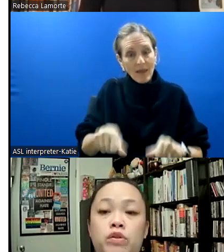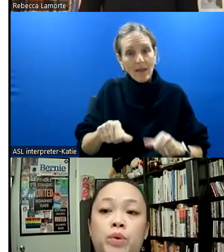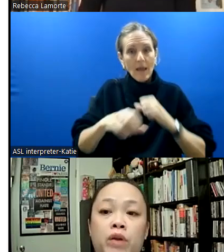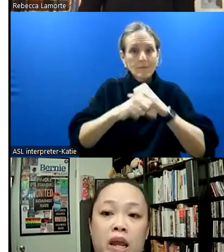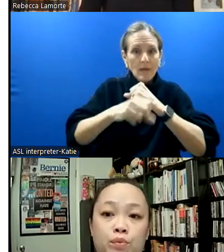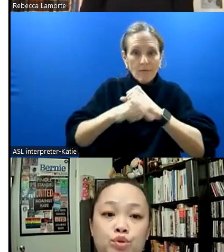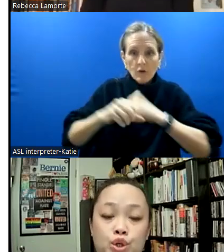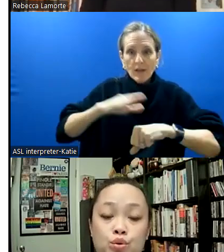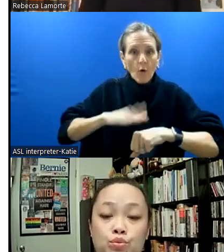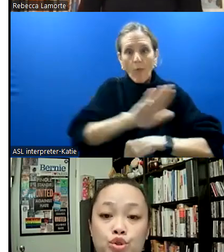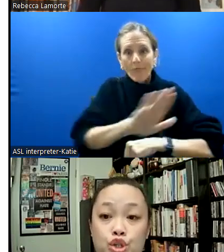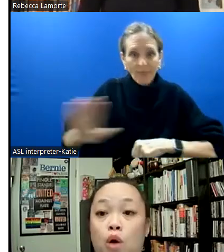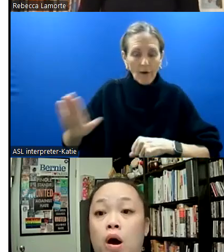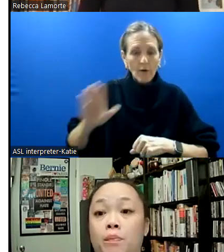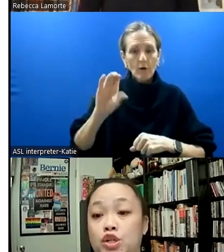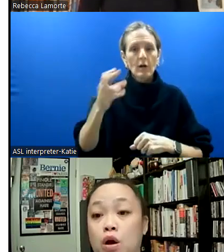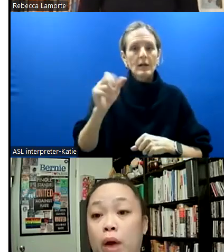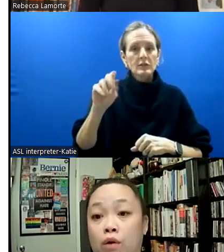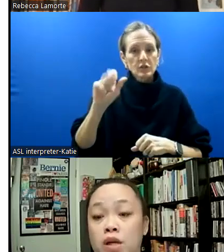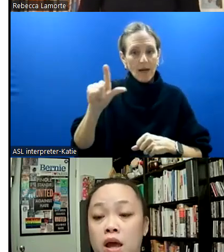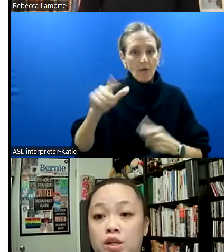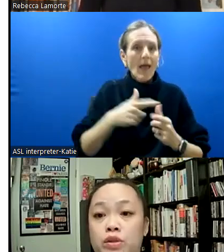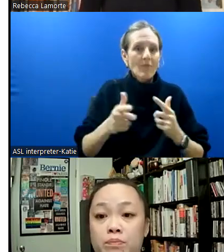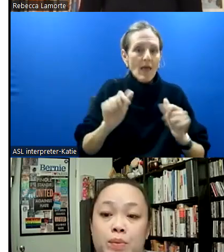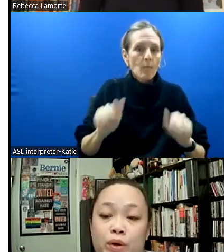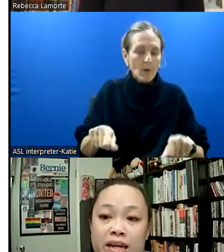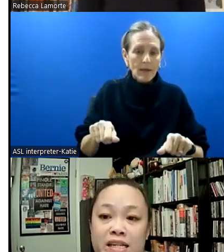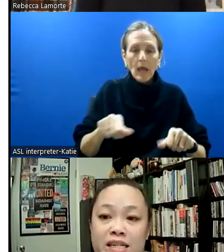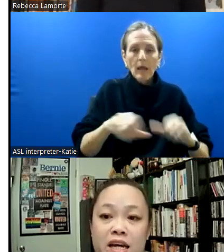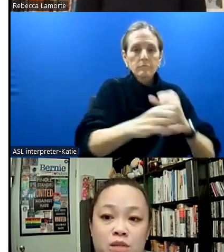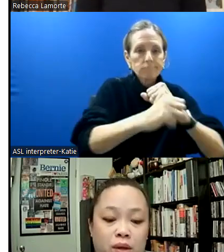So then we are able to show up and show out. So then people can see us,